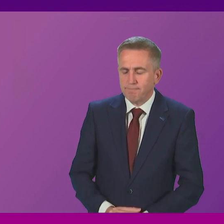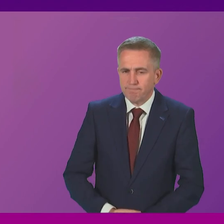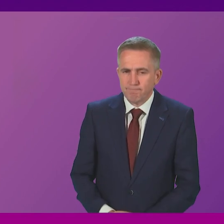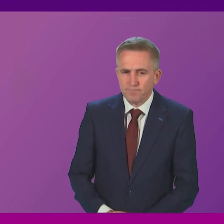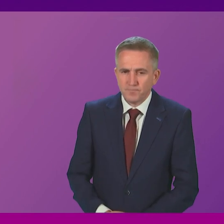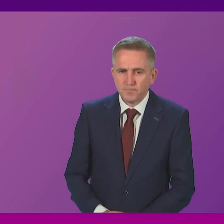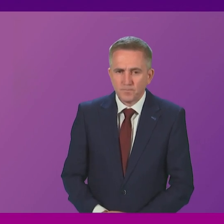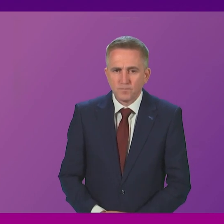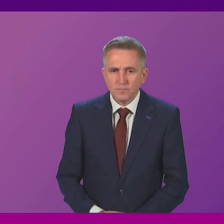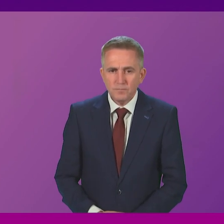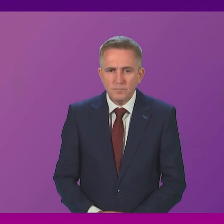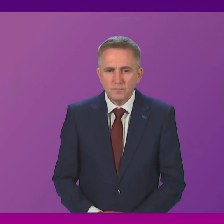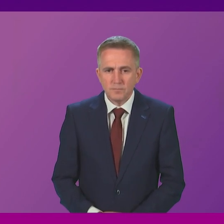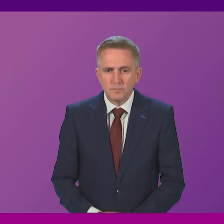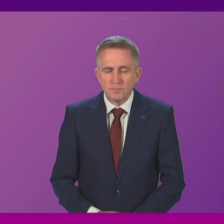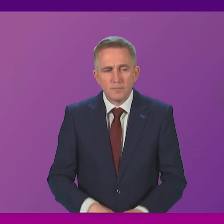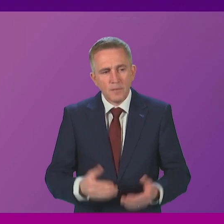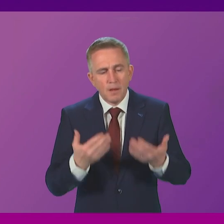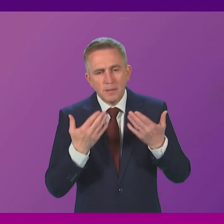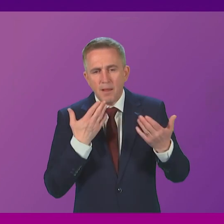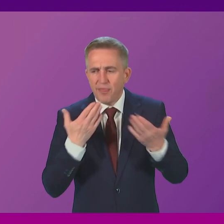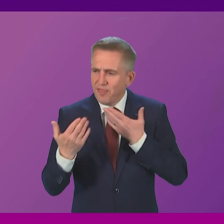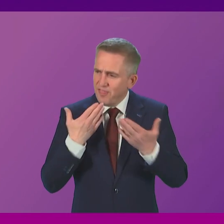I thank the other party leaders for their remarks.